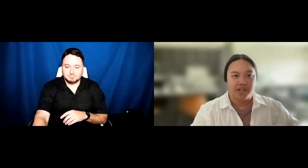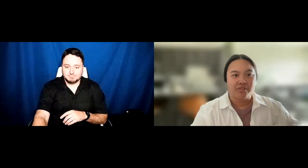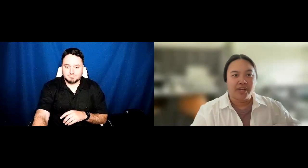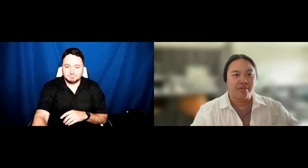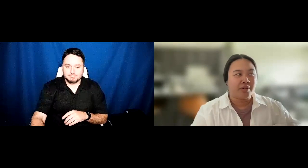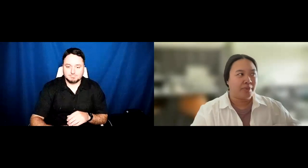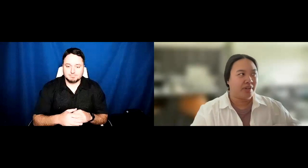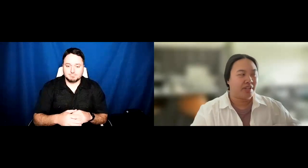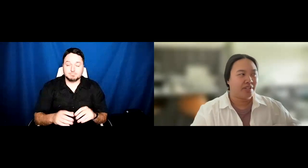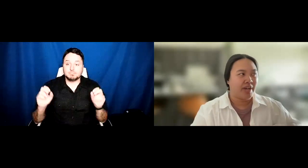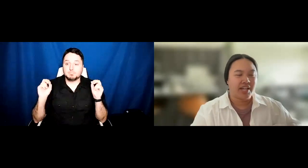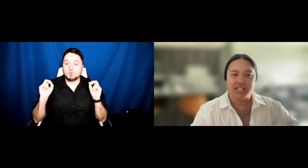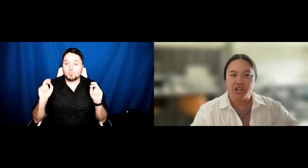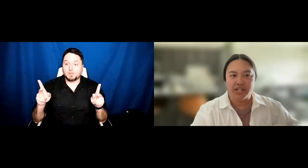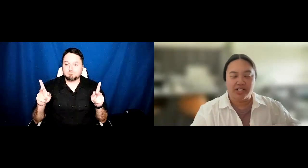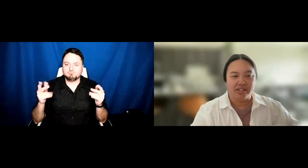All right, group, let's go ahead and get started.